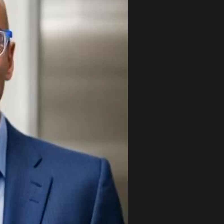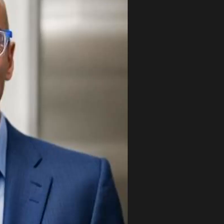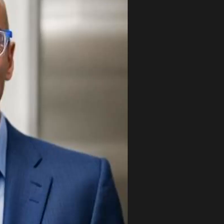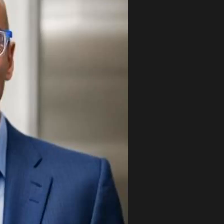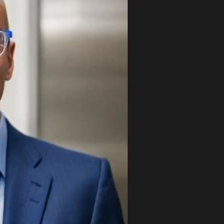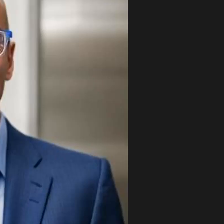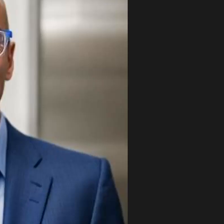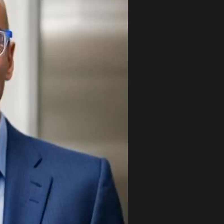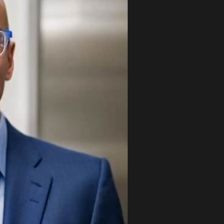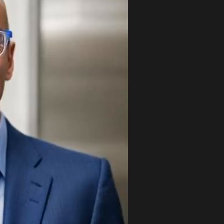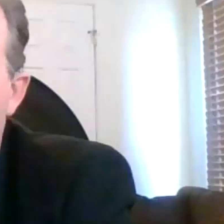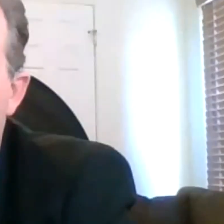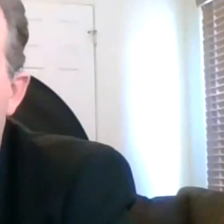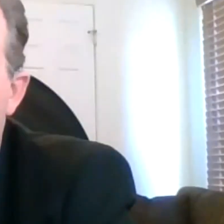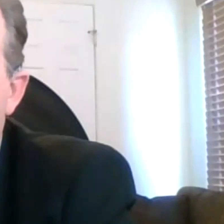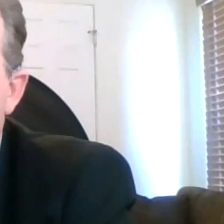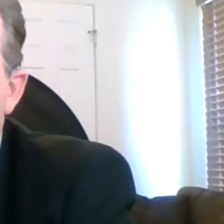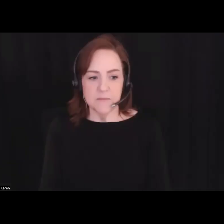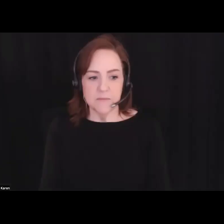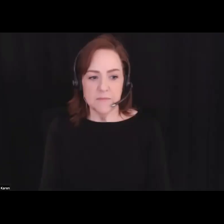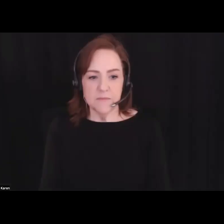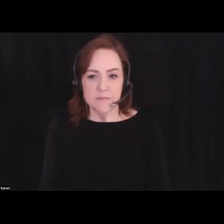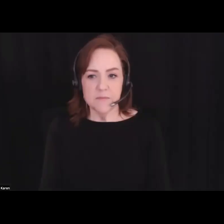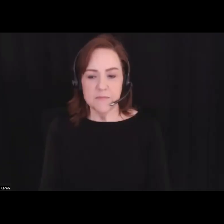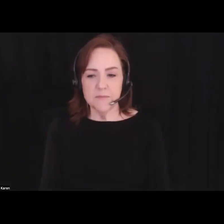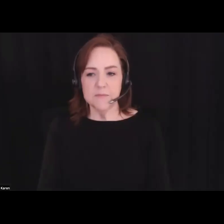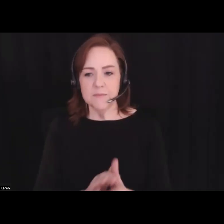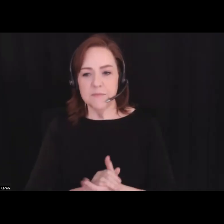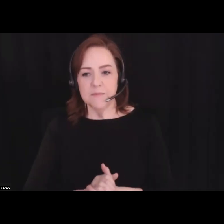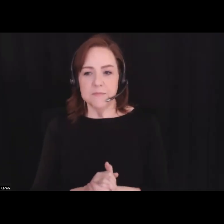IS SEEN SPEAKING WITH POOR BACKGROUND LIGHTING]